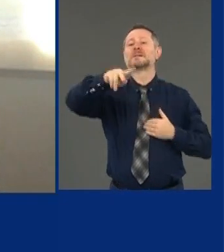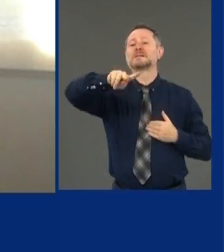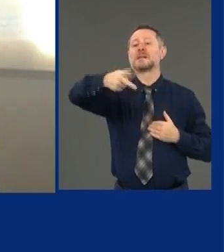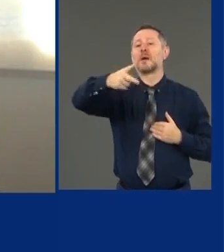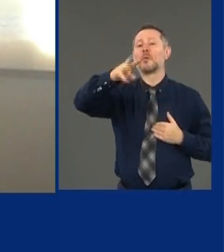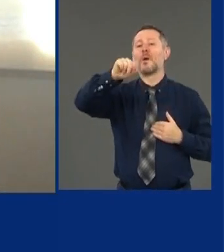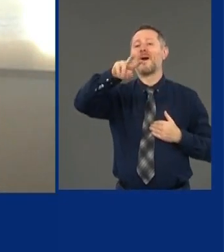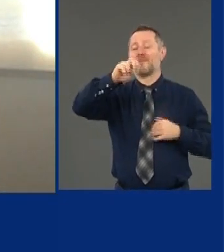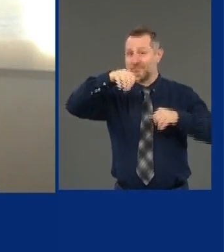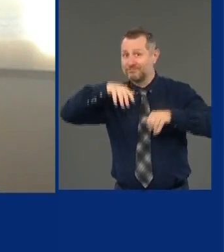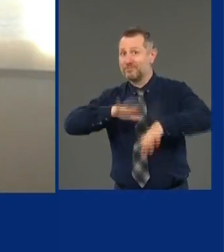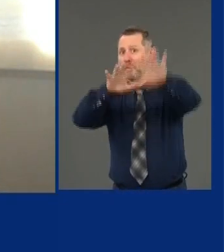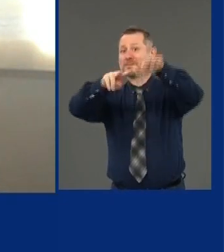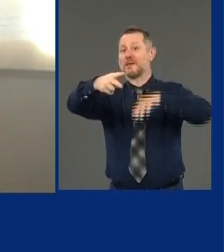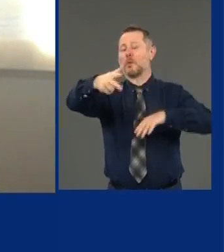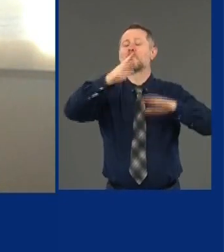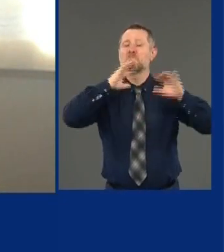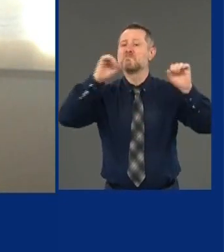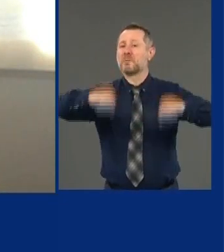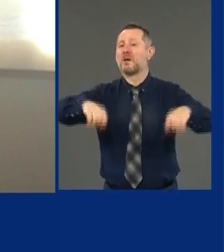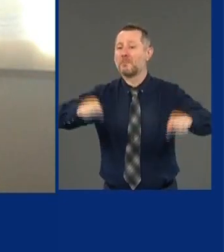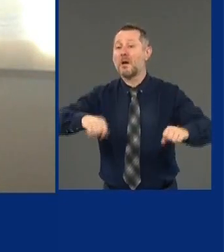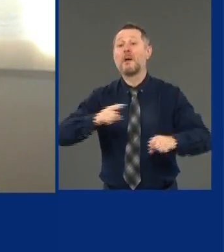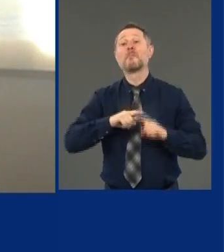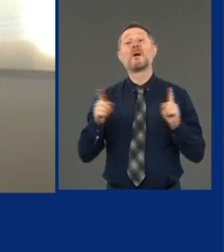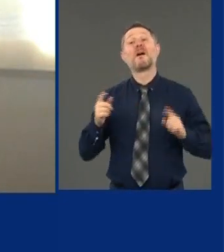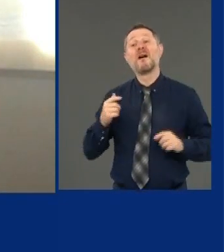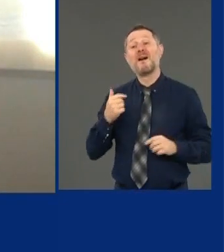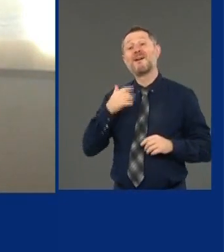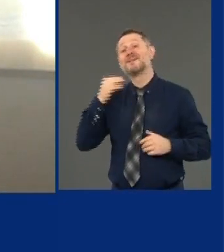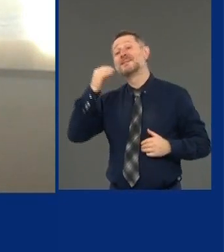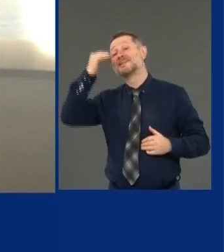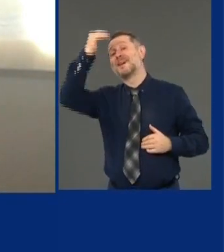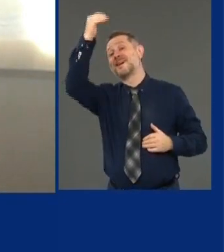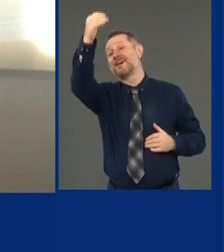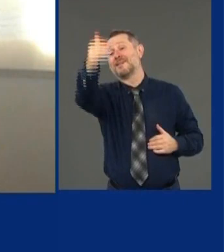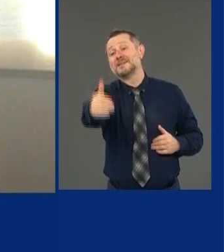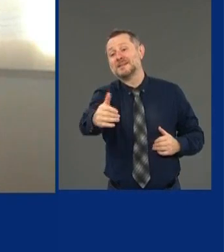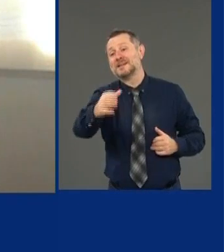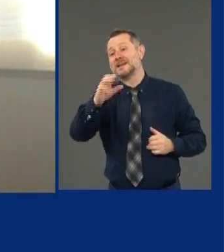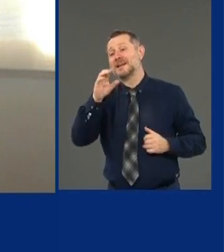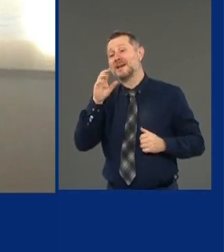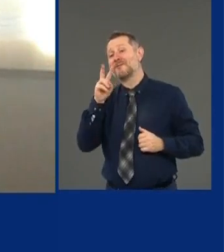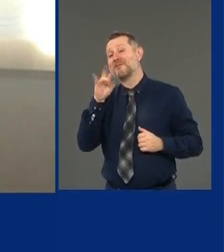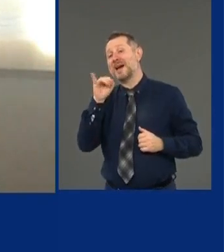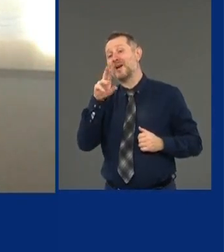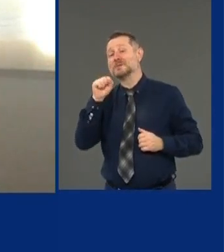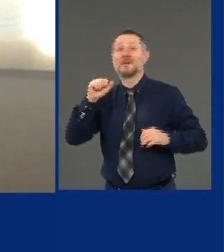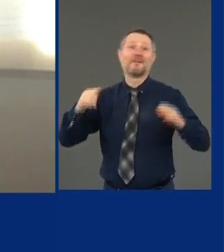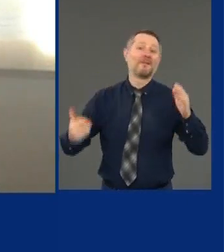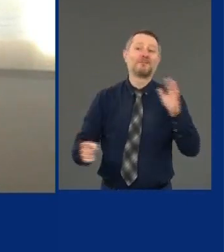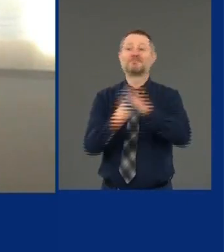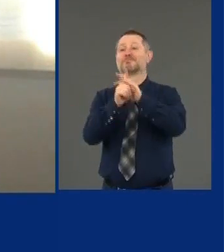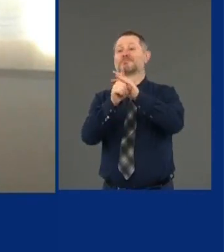HERE AND NOW RIGHT NOW. WE ALSO HAVE TO THINK ABOUT A SECOND WAVE. TO THIS VIRUS WE HAVE TO THINK